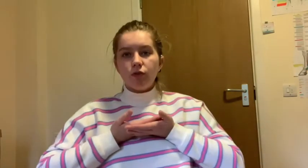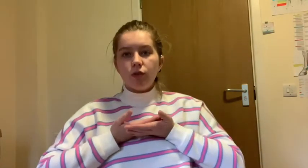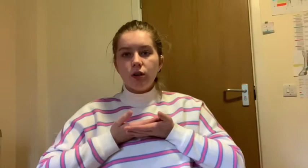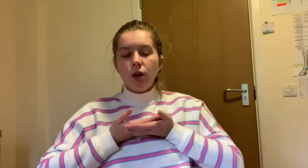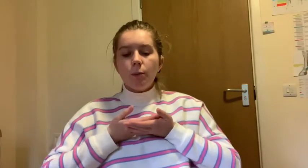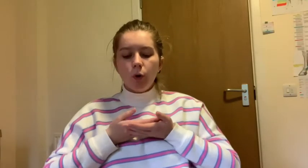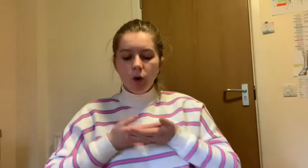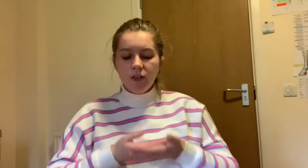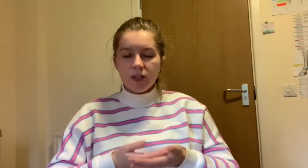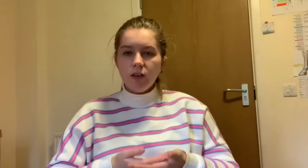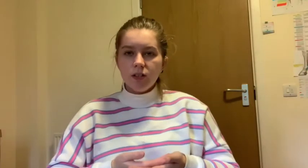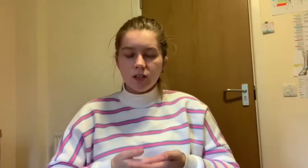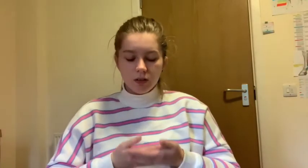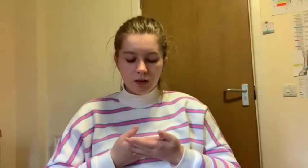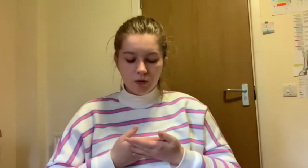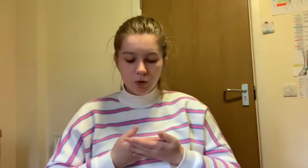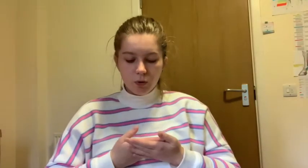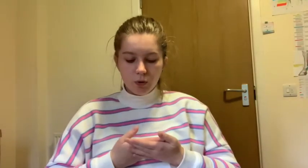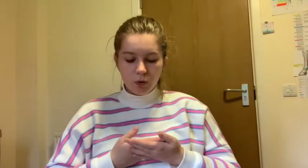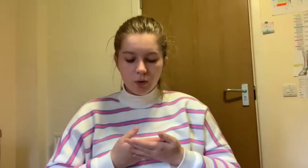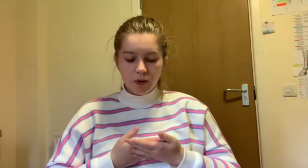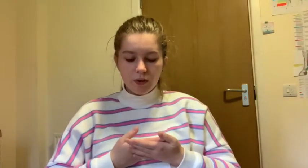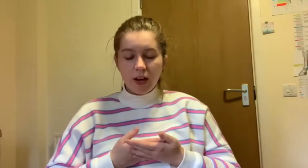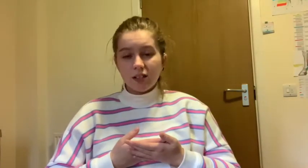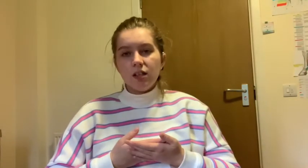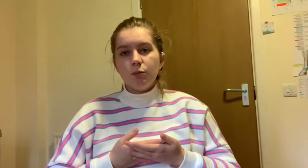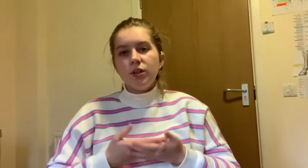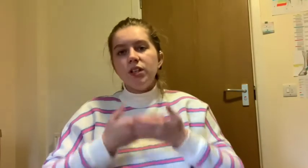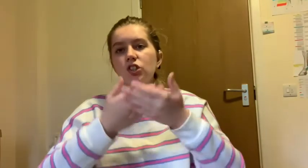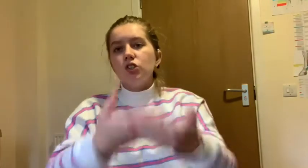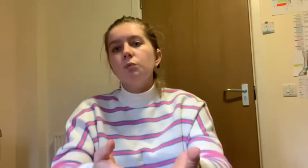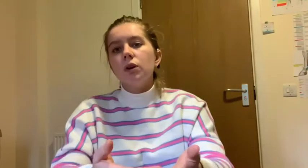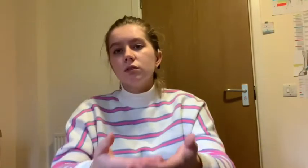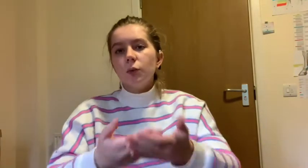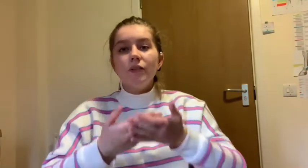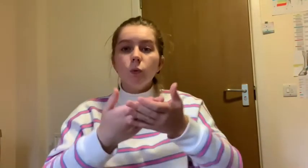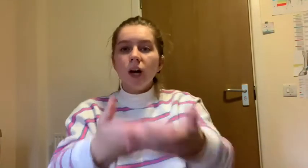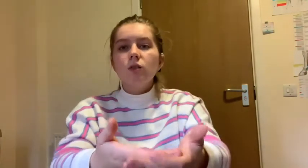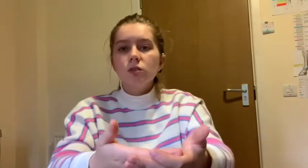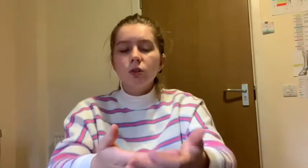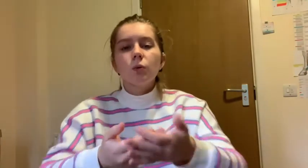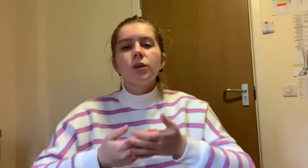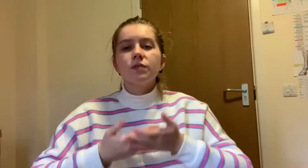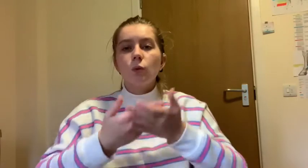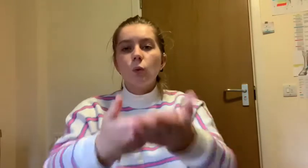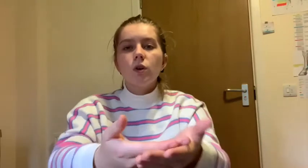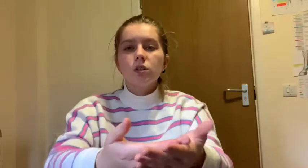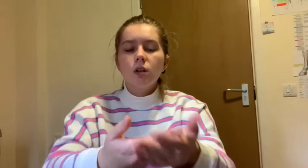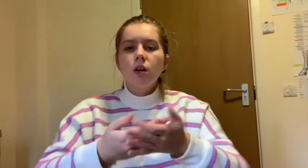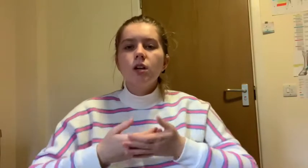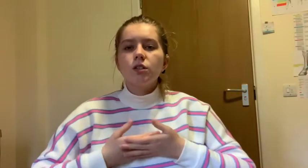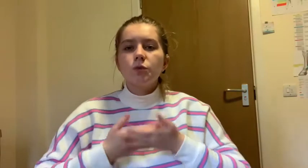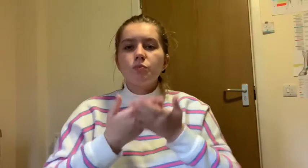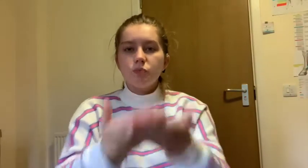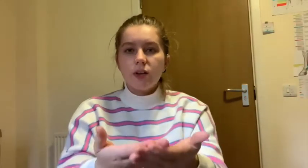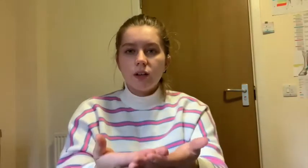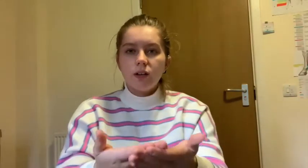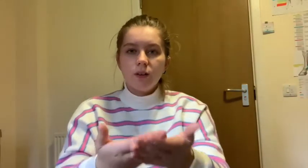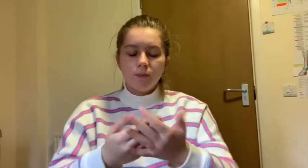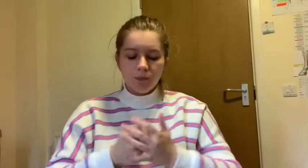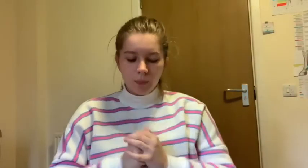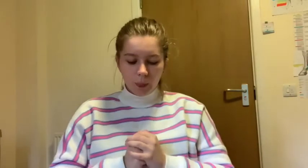But in this lyrics, they say they're giving to someone, to everyone else, so it's forward. So you bring.